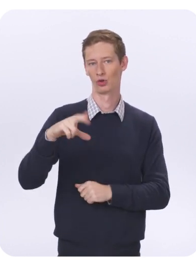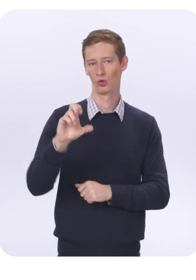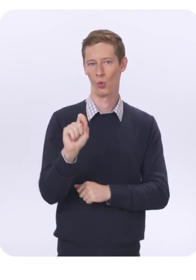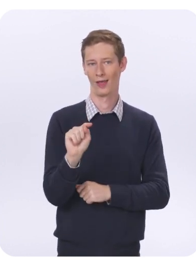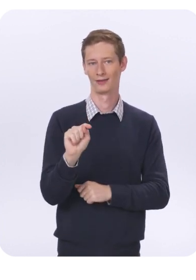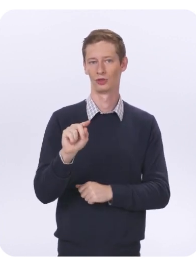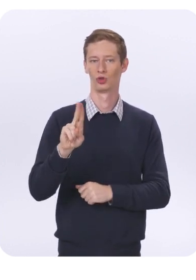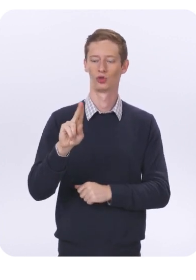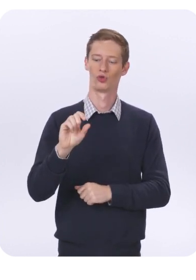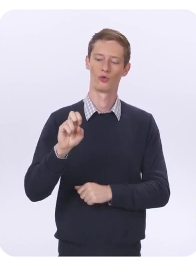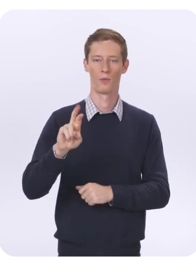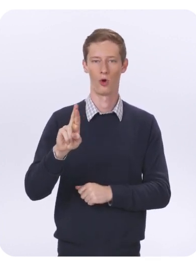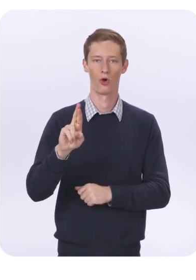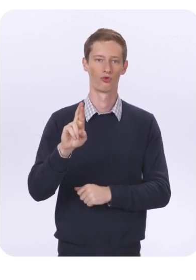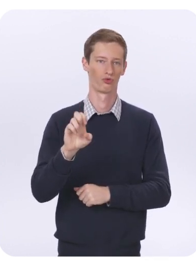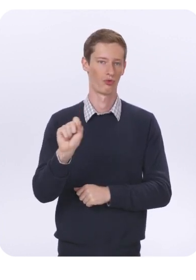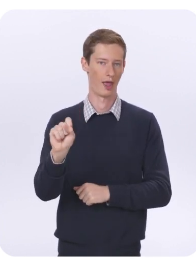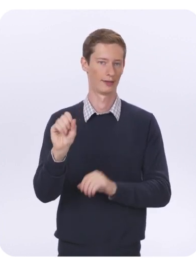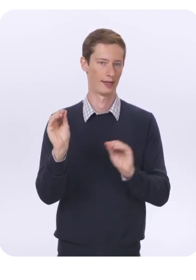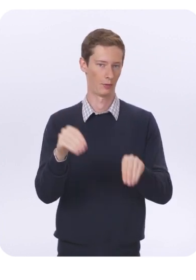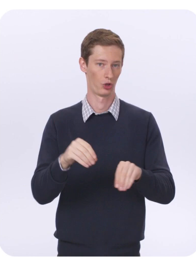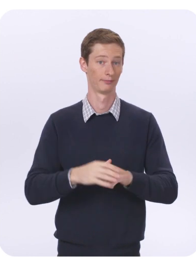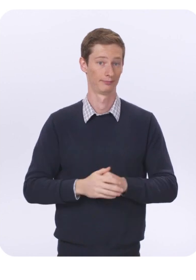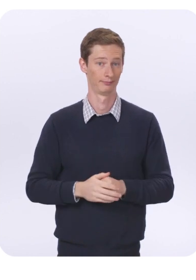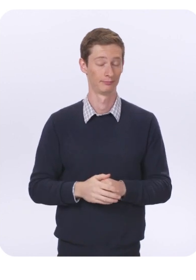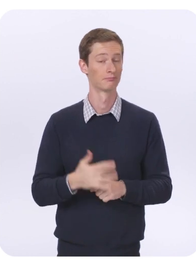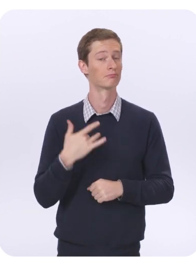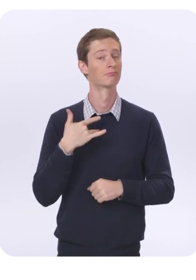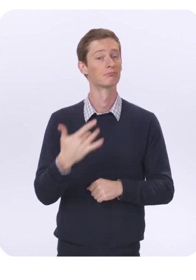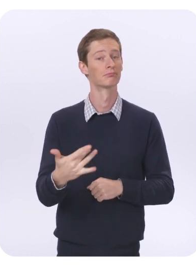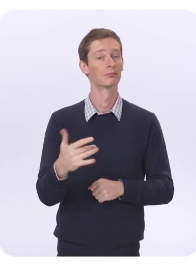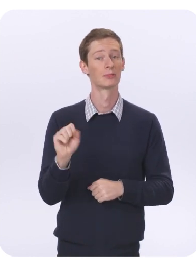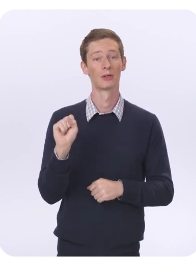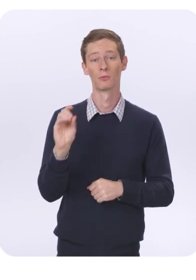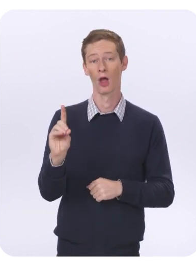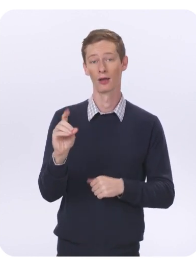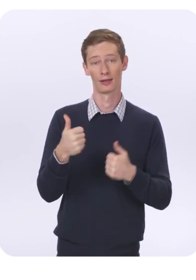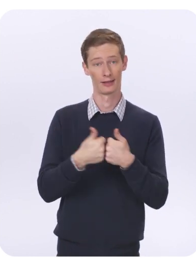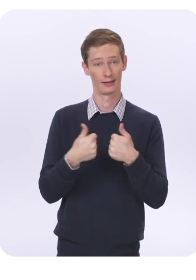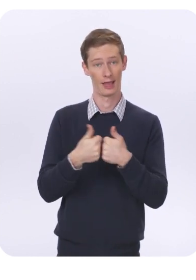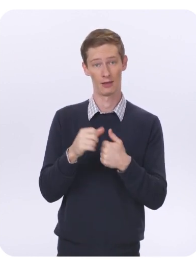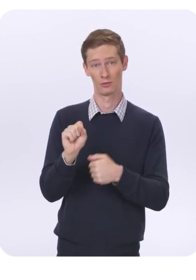Typically the Snapdragon game Super Resolution would require any modifications to be enabled.